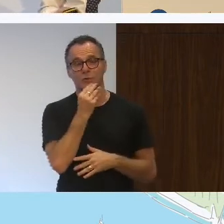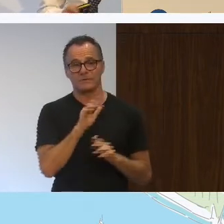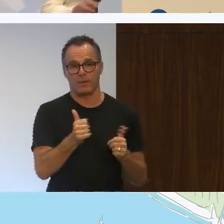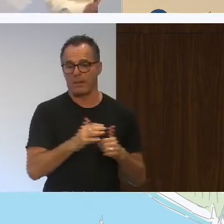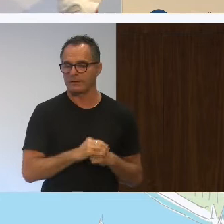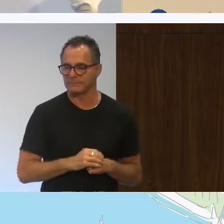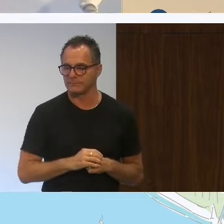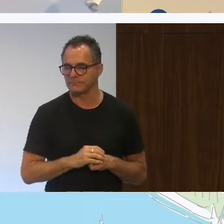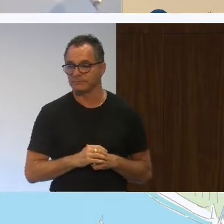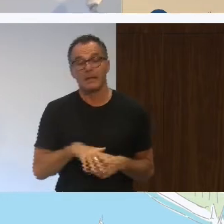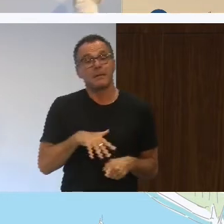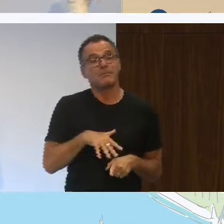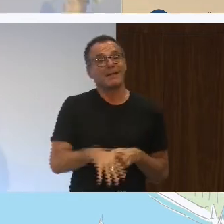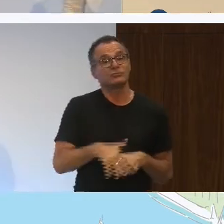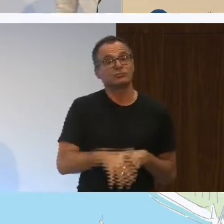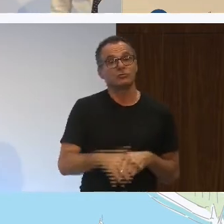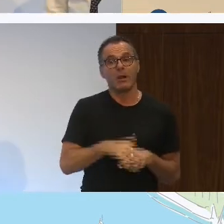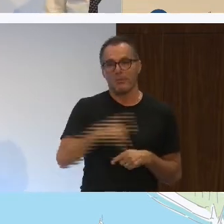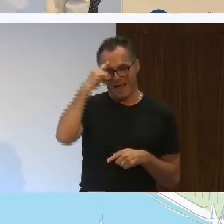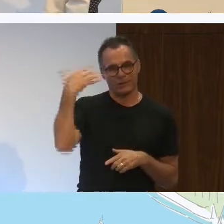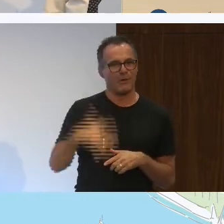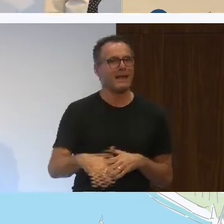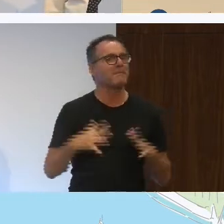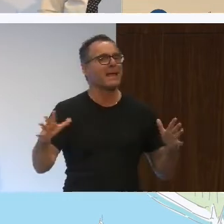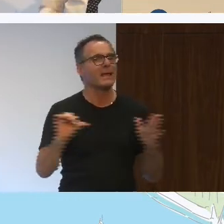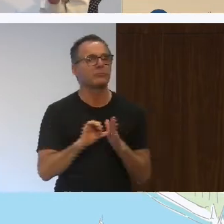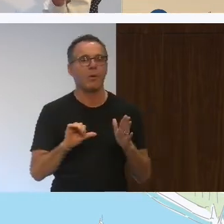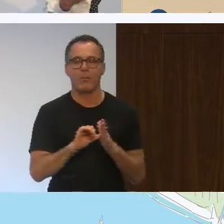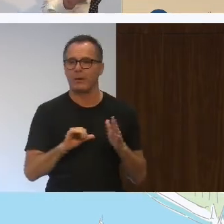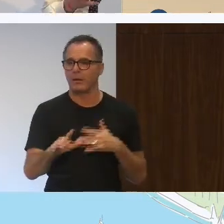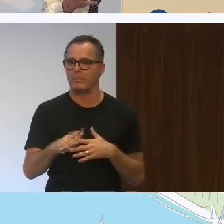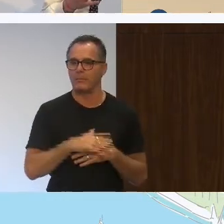This is this is a big problem. And essentially, if you have bad migraines,